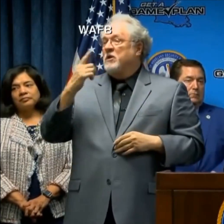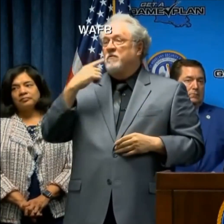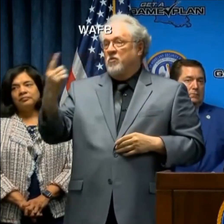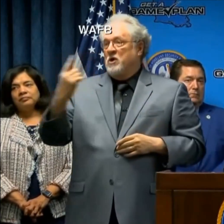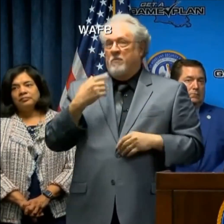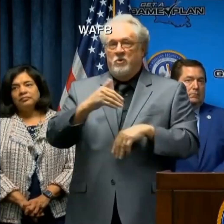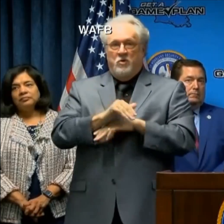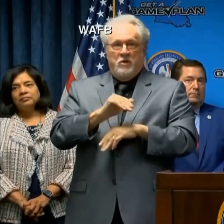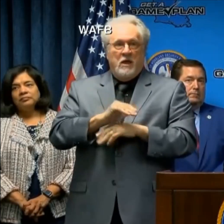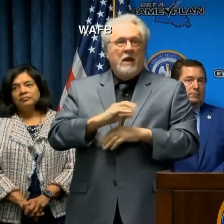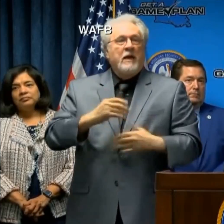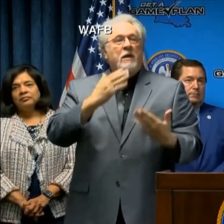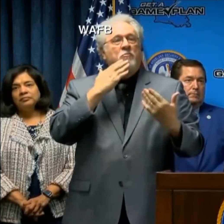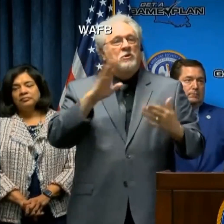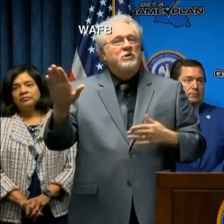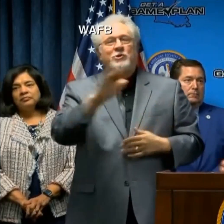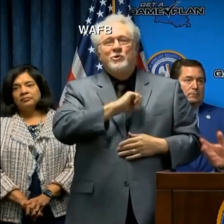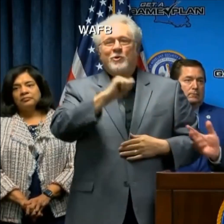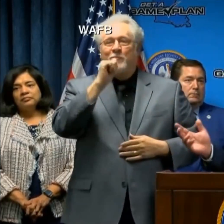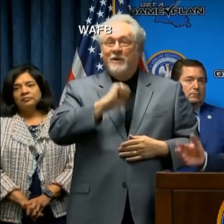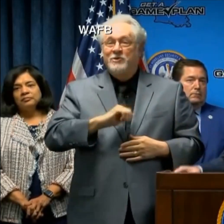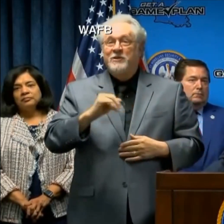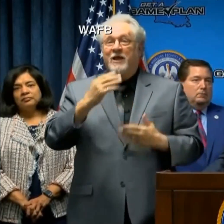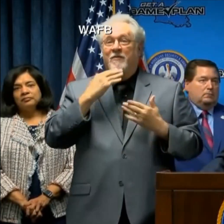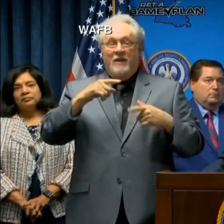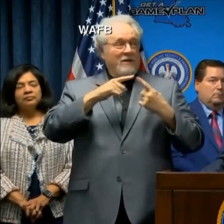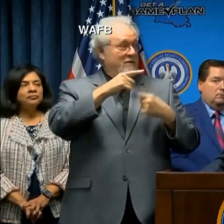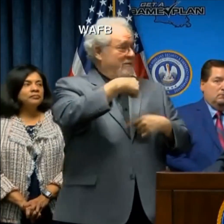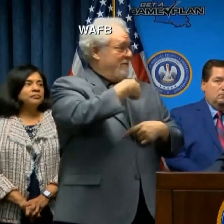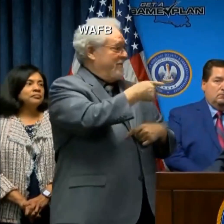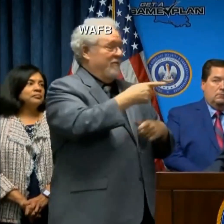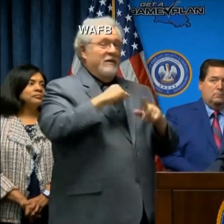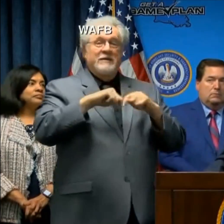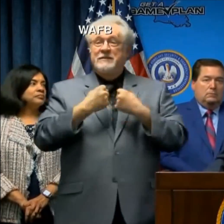and appreciate your patience and again I want to thank this team who's up here